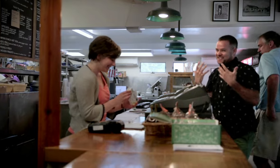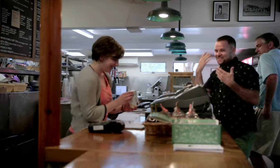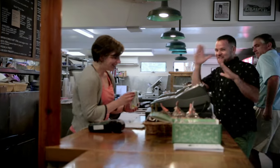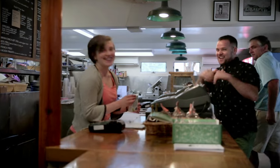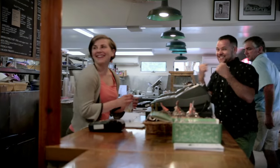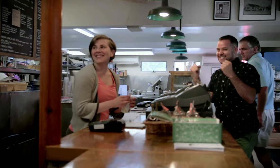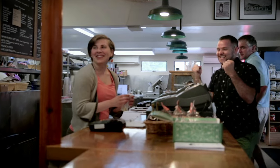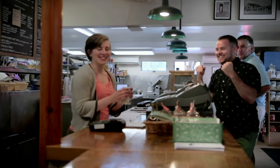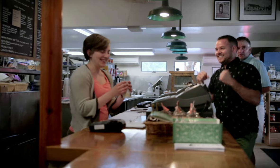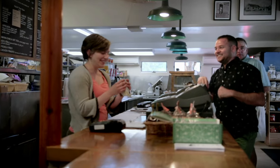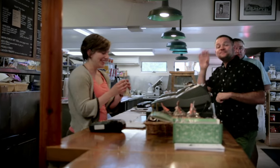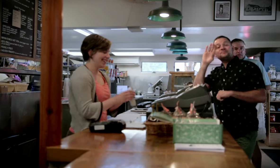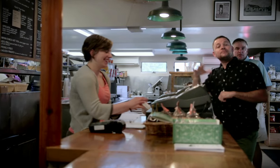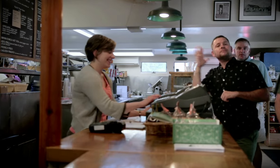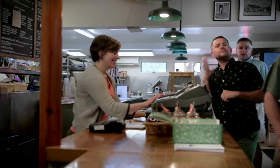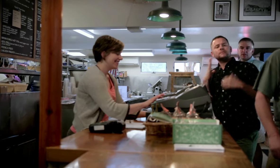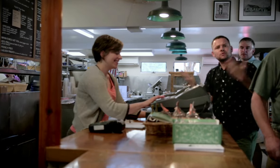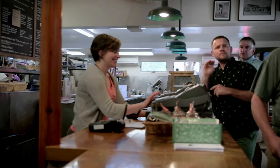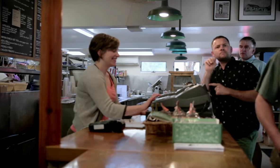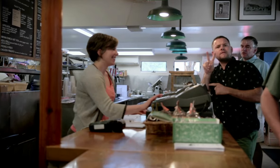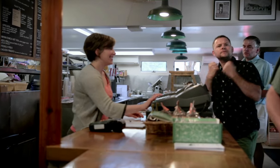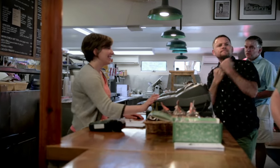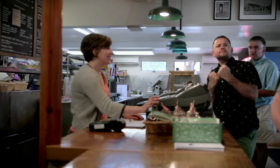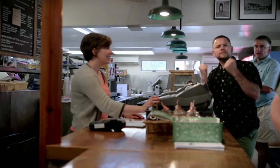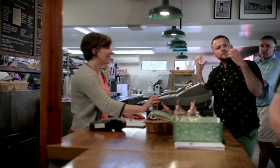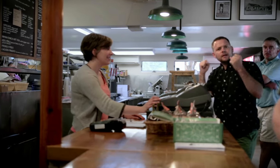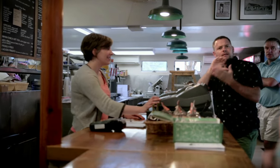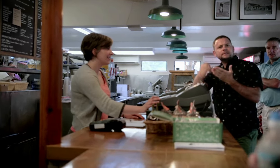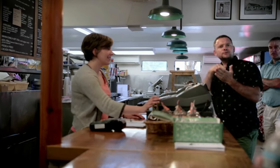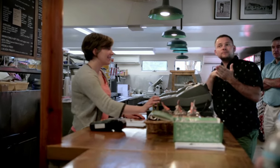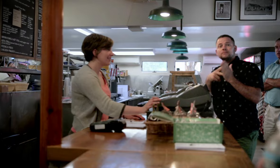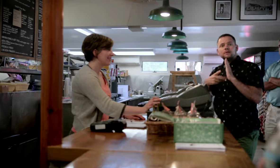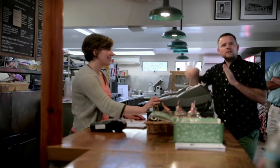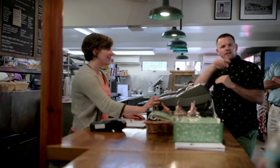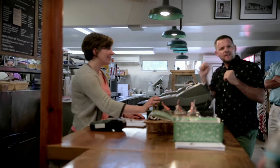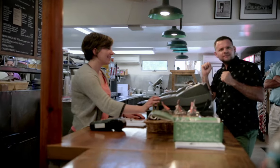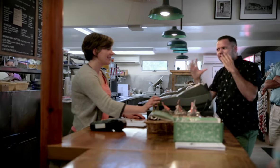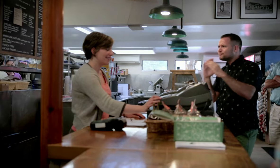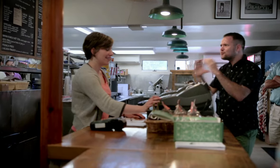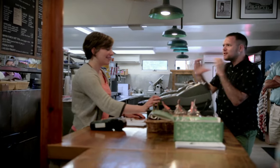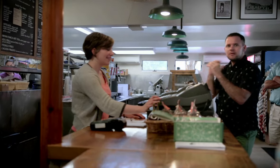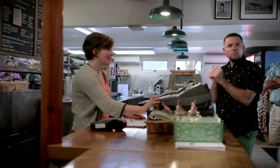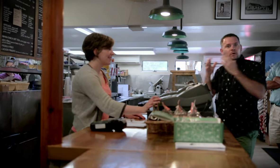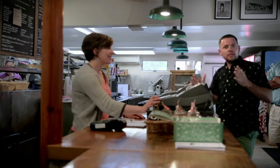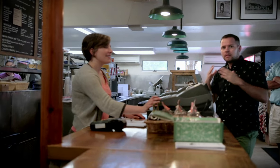I think she's shy. She doesn't know how to sign. Back in the day, everyone here could communicate in sign language on the island.